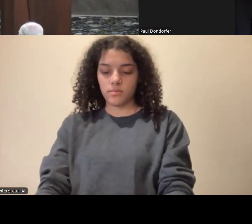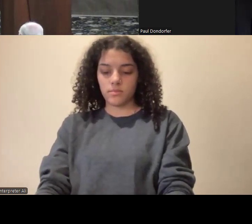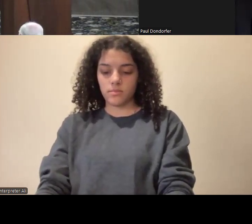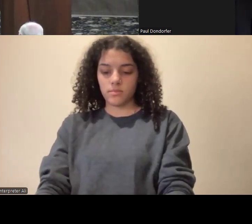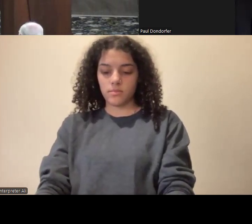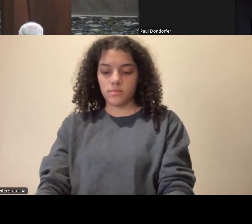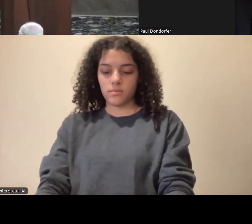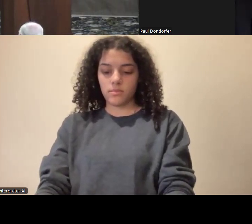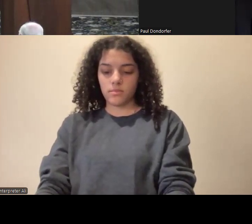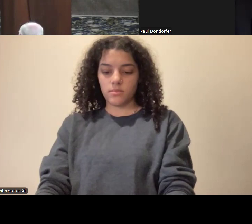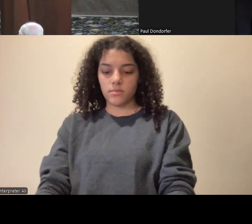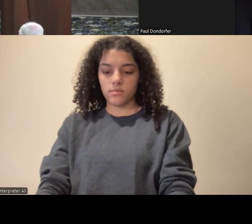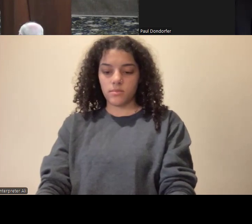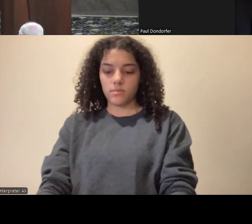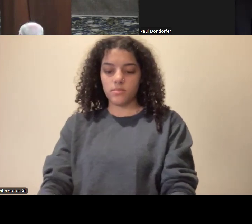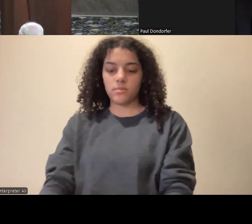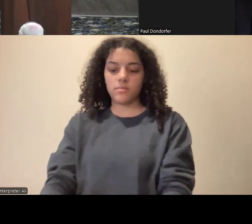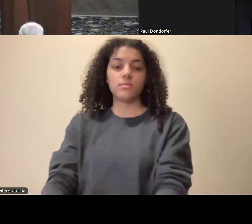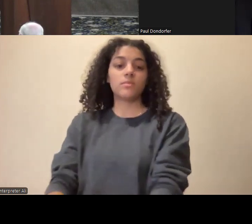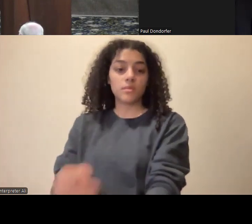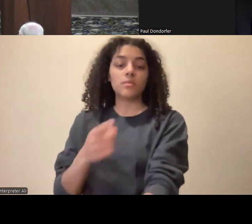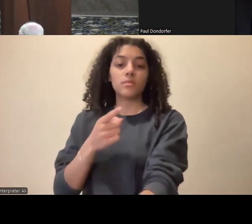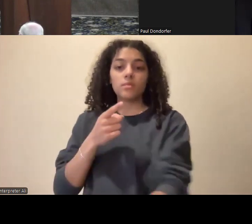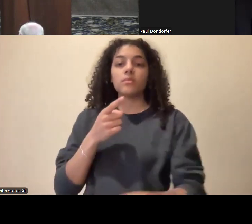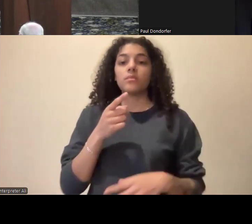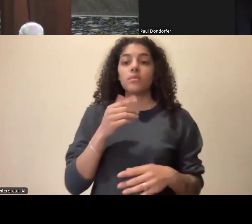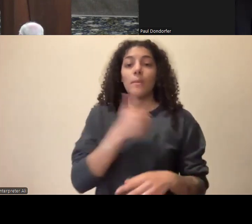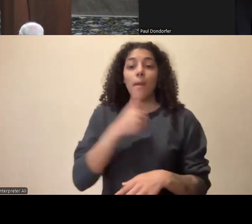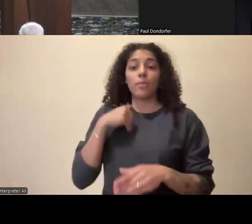would members of the fairy godmothers of Rochester please come forward Also